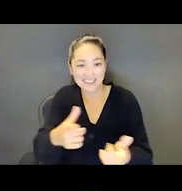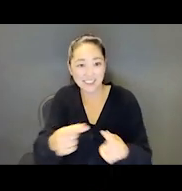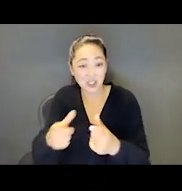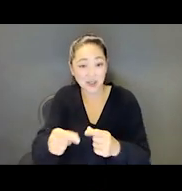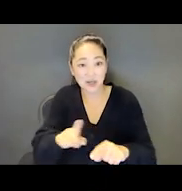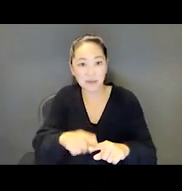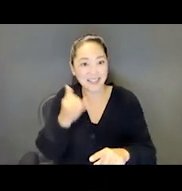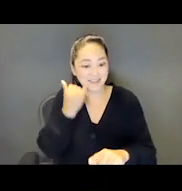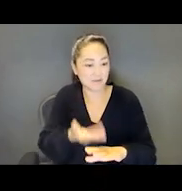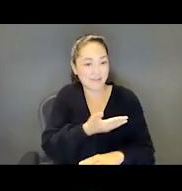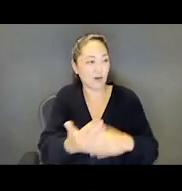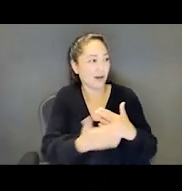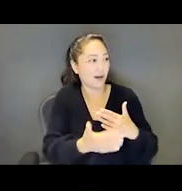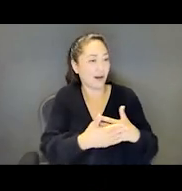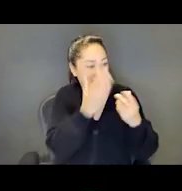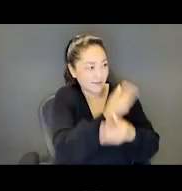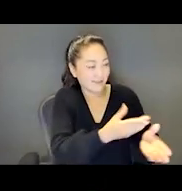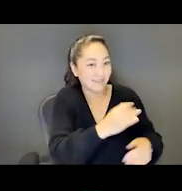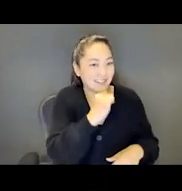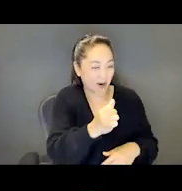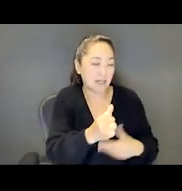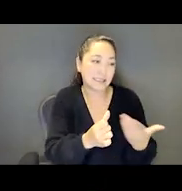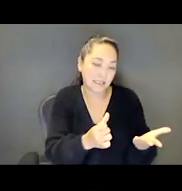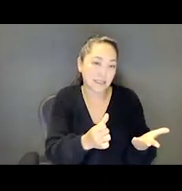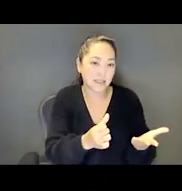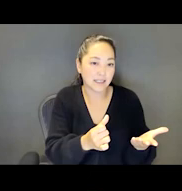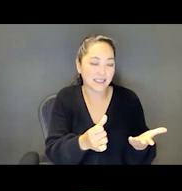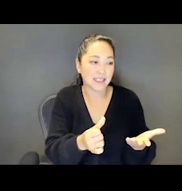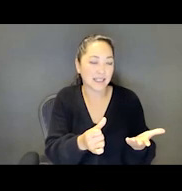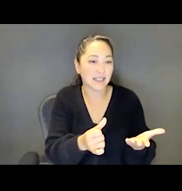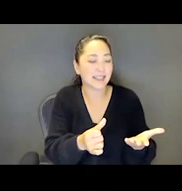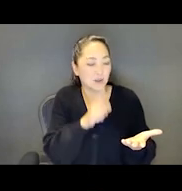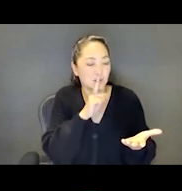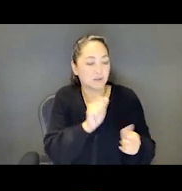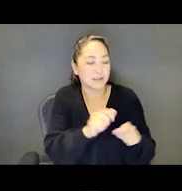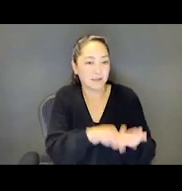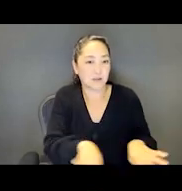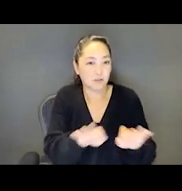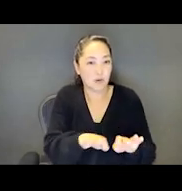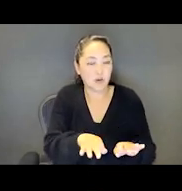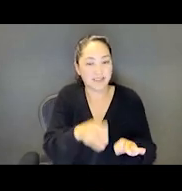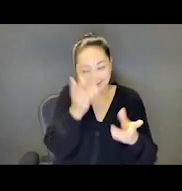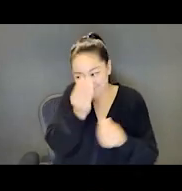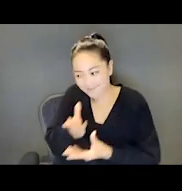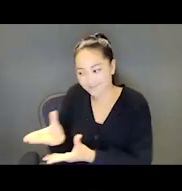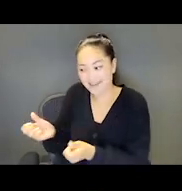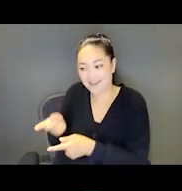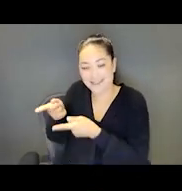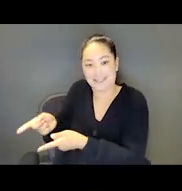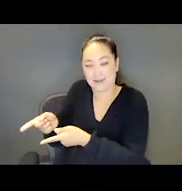Know that you're doing construction and vice versa. So it's really key to, to making sure that the whole park is.